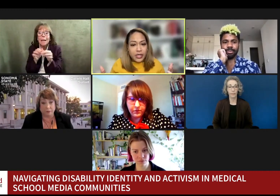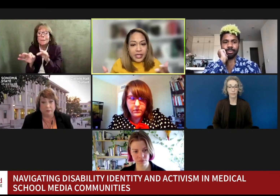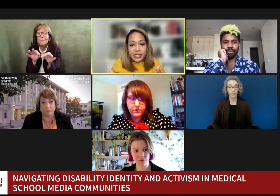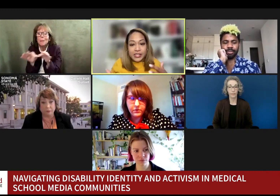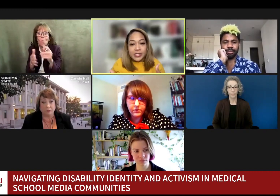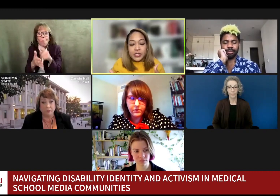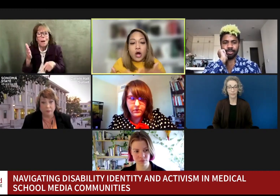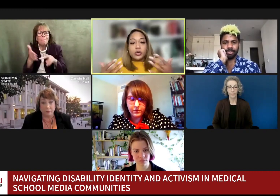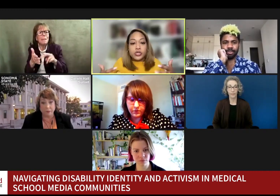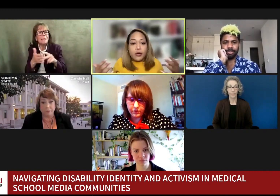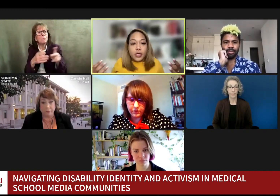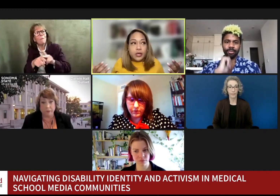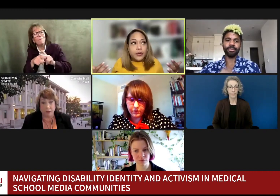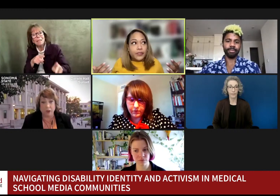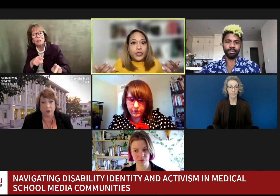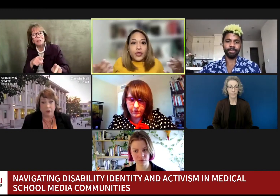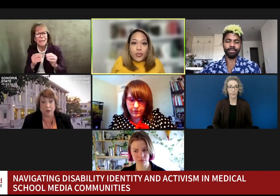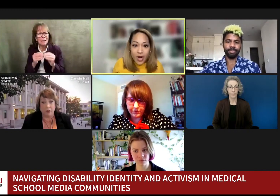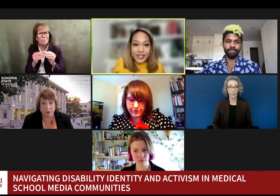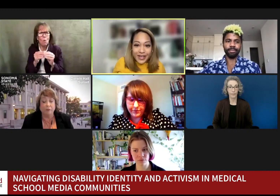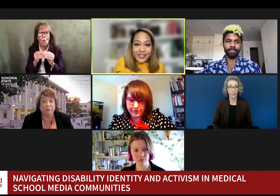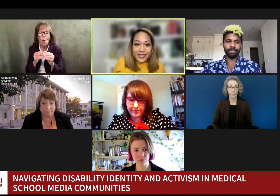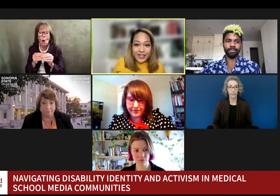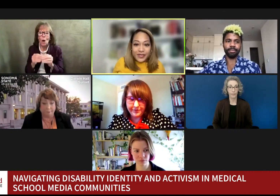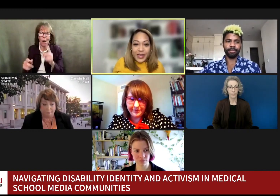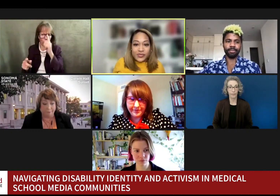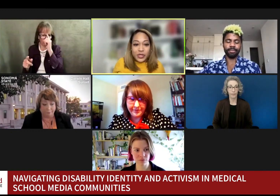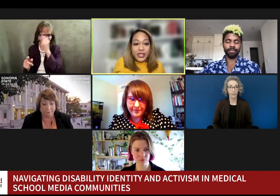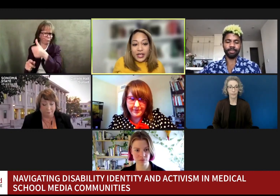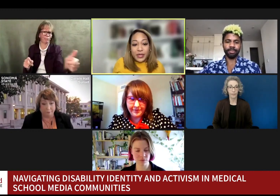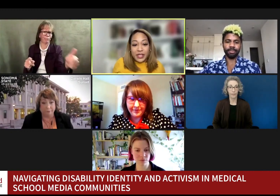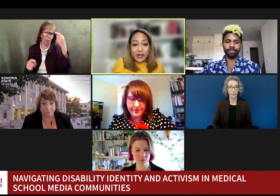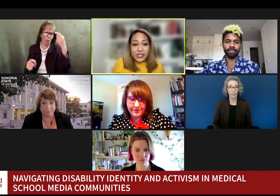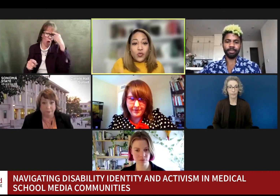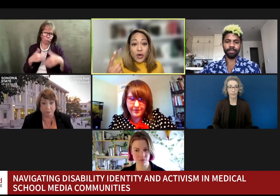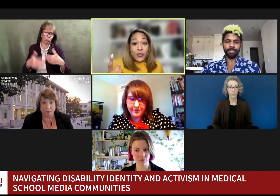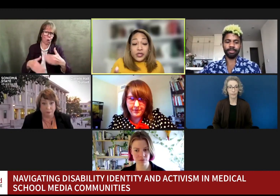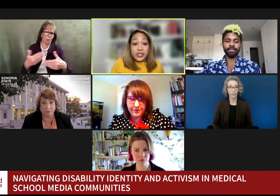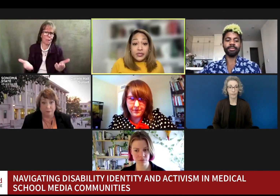It's an arbitrary thought process that's really coming down to one person's bias.